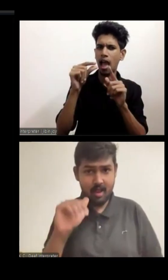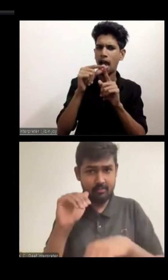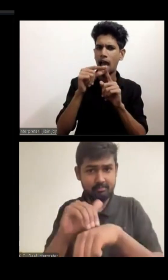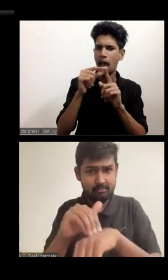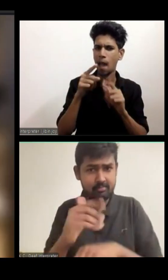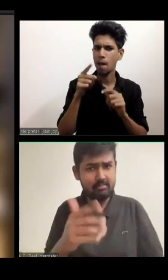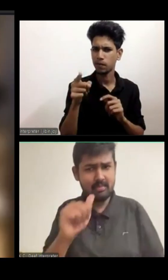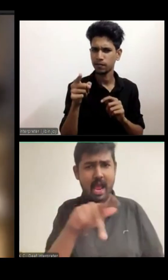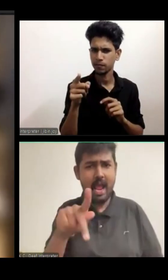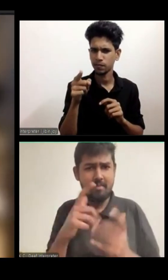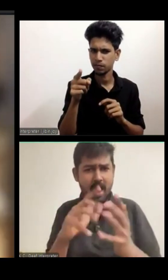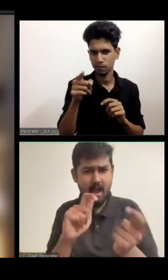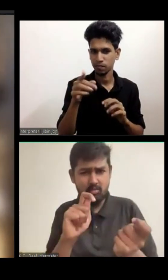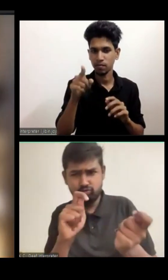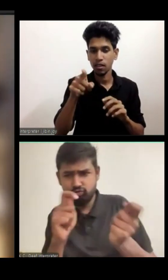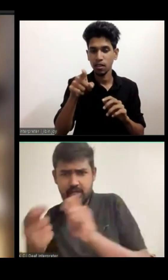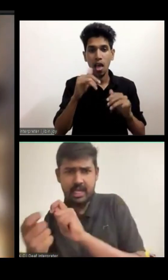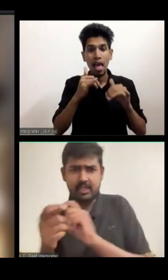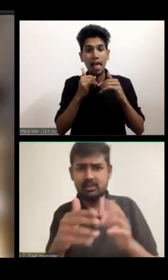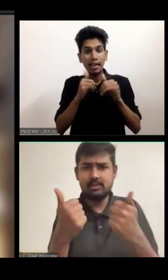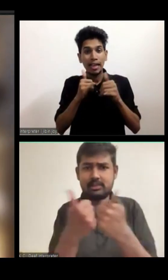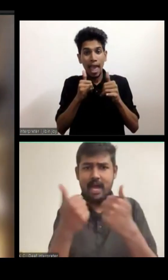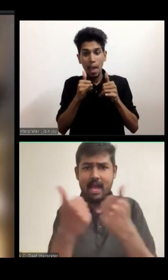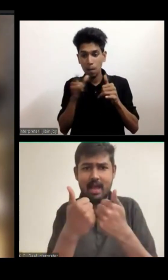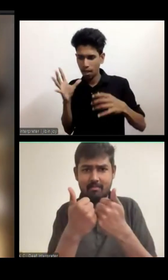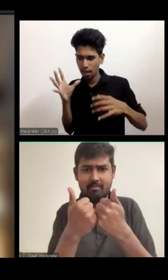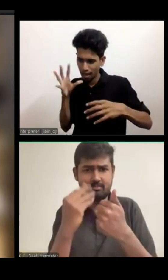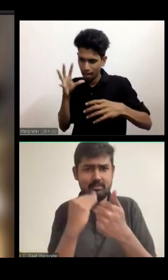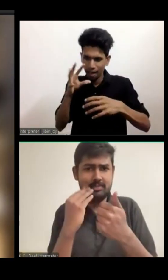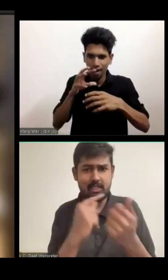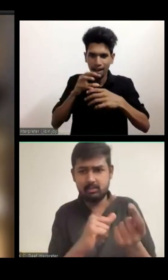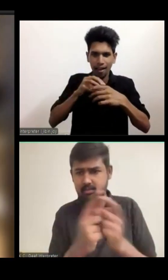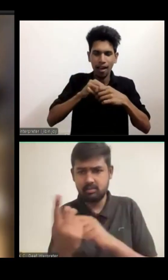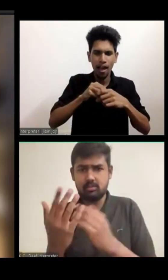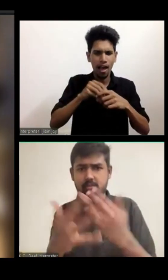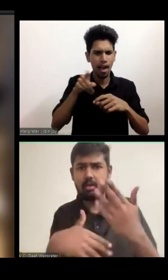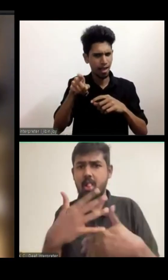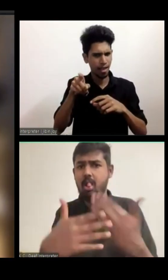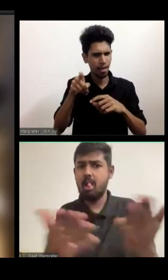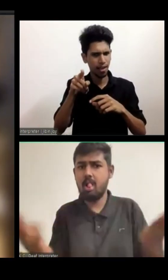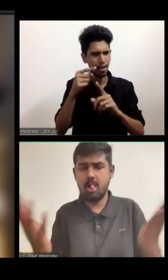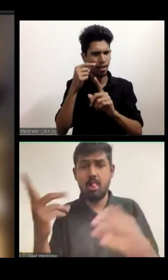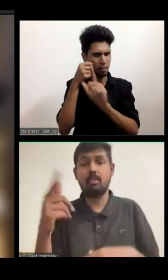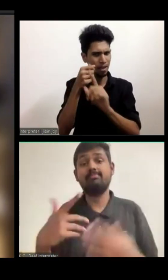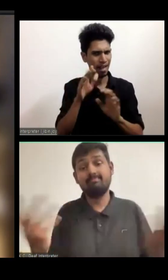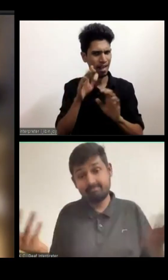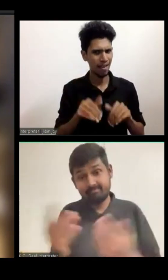As I said... First of all... This is a huge online library... And... As in any library...